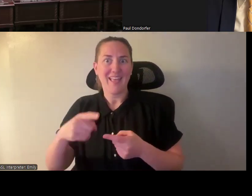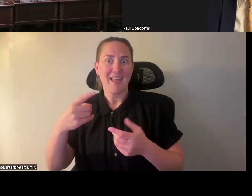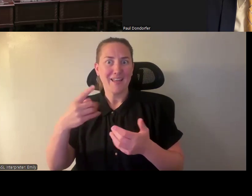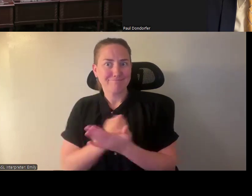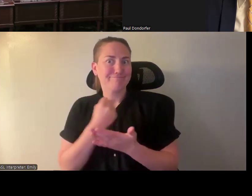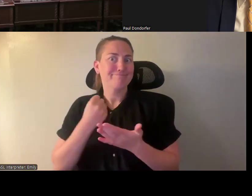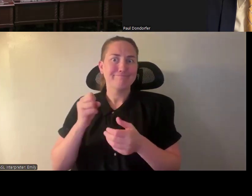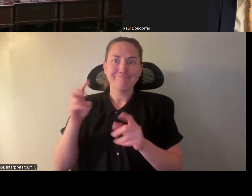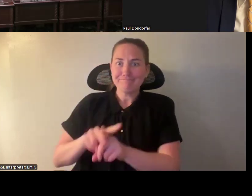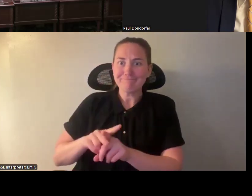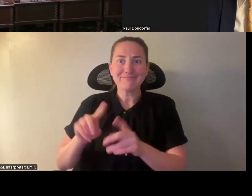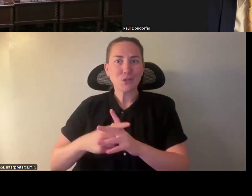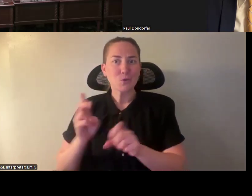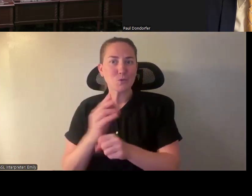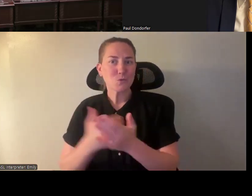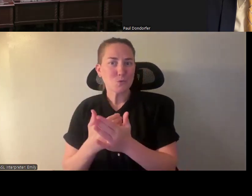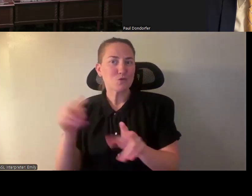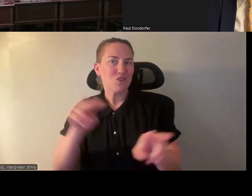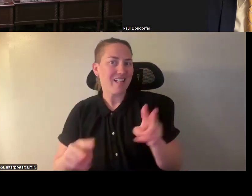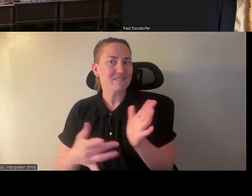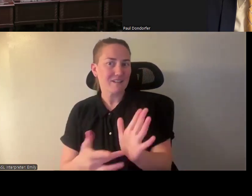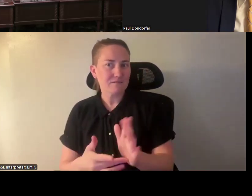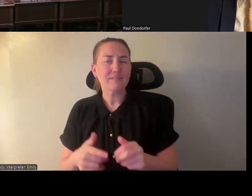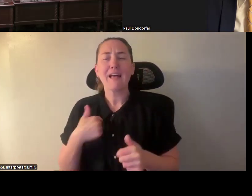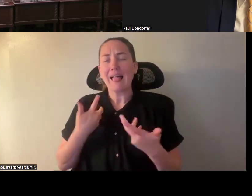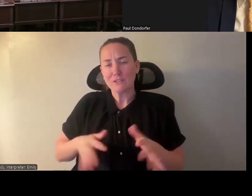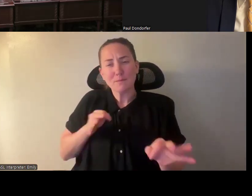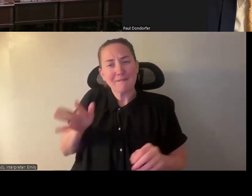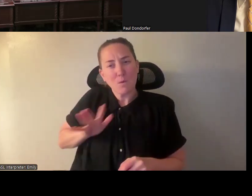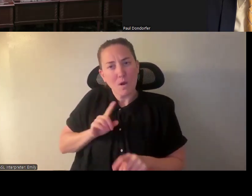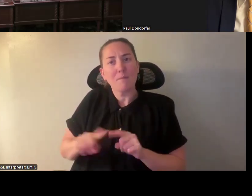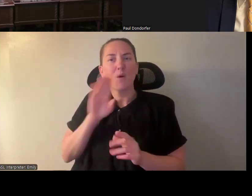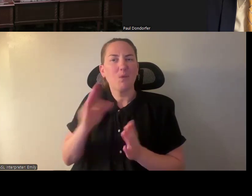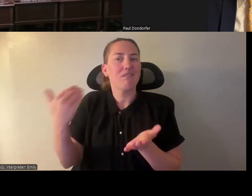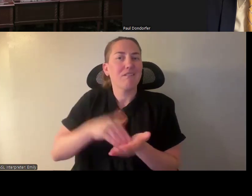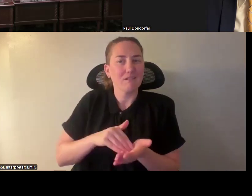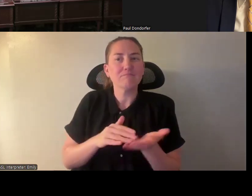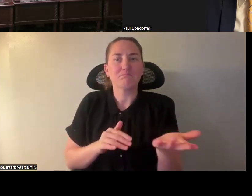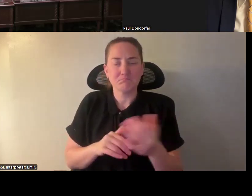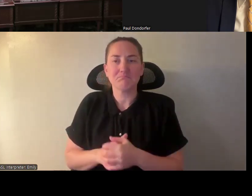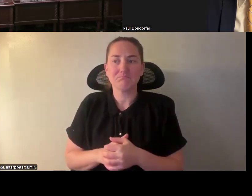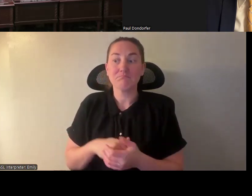technology I have explained this before but I'll do so briefly again The only reason that